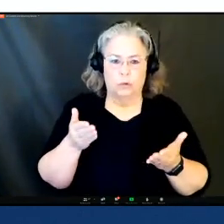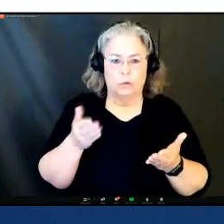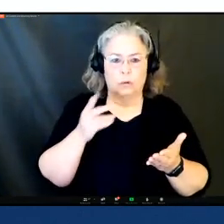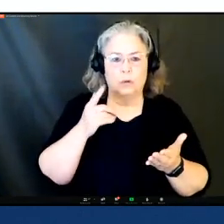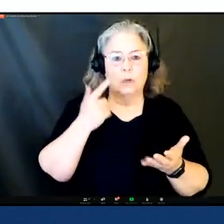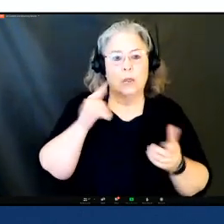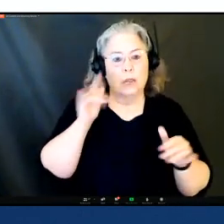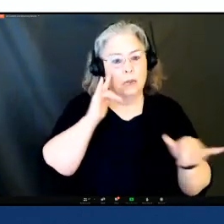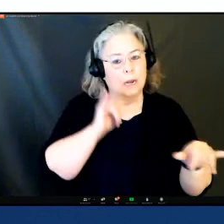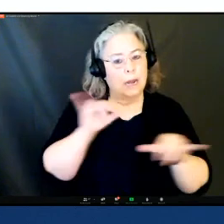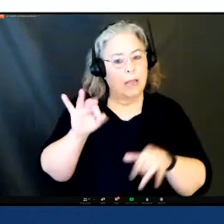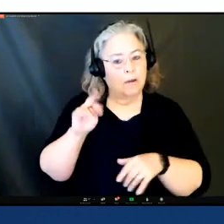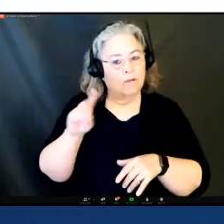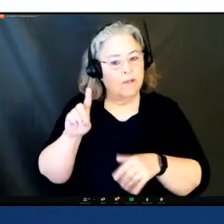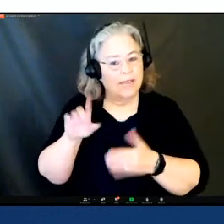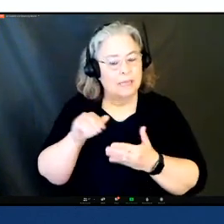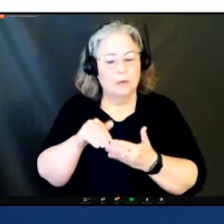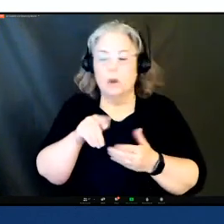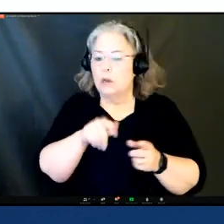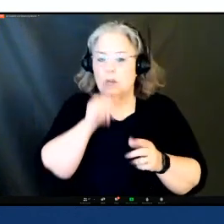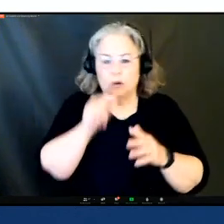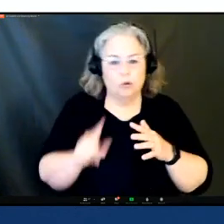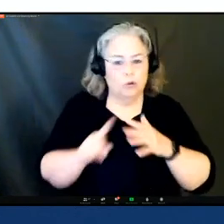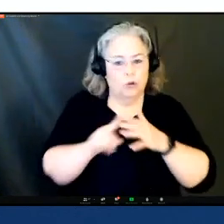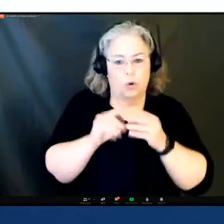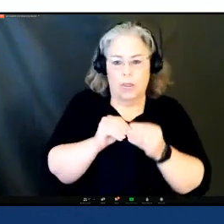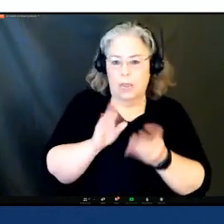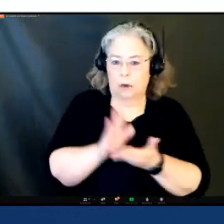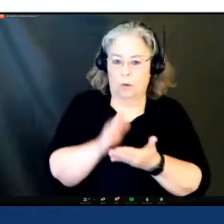These do not appear in the budget document, but are in the financial management system.